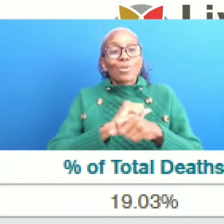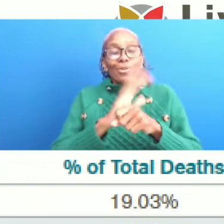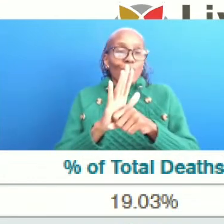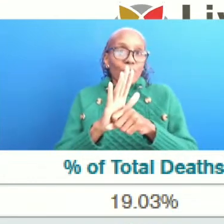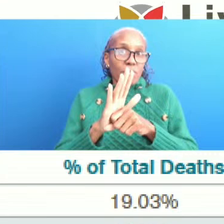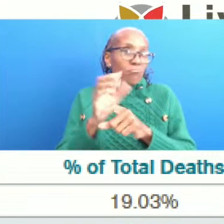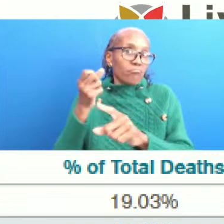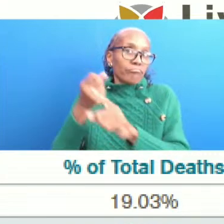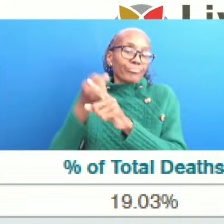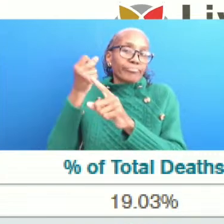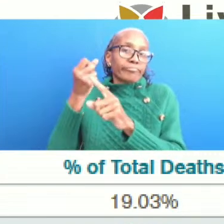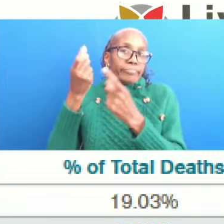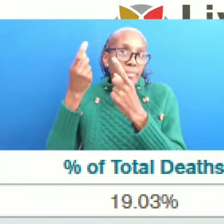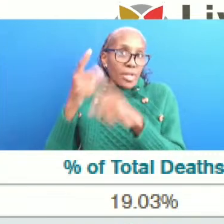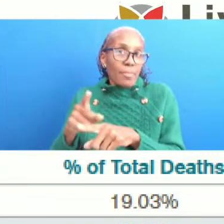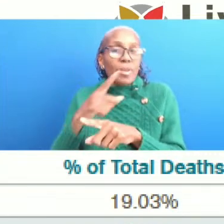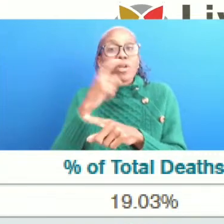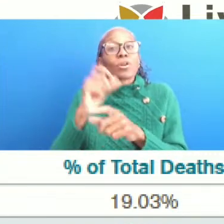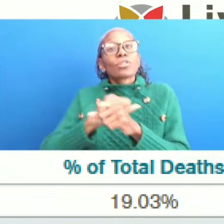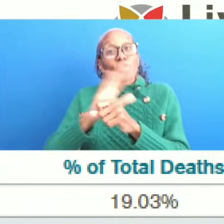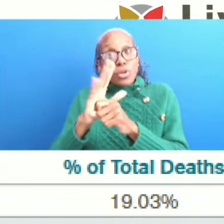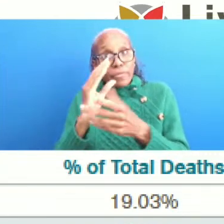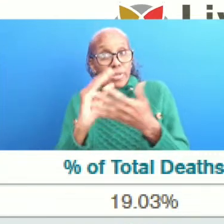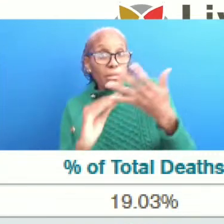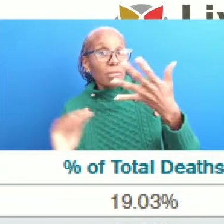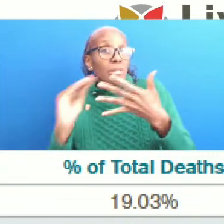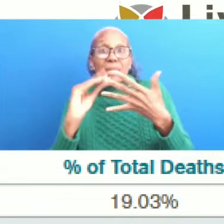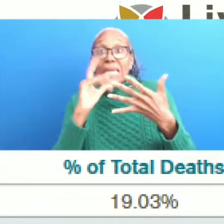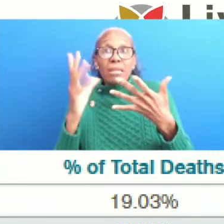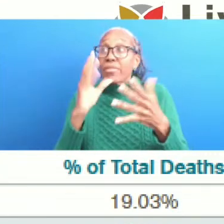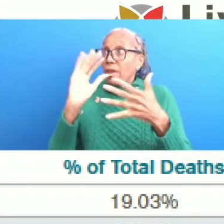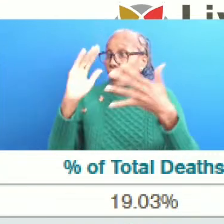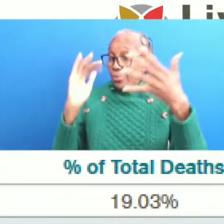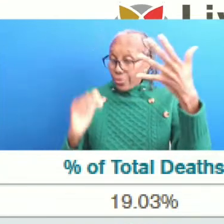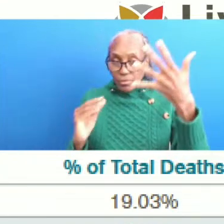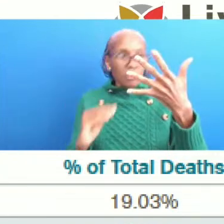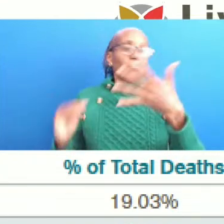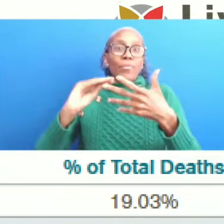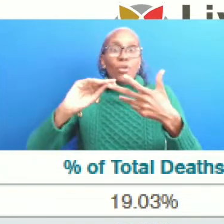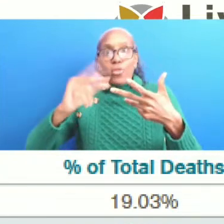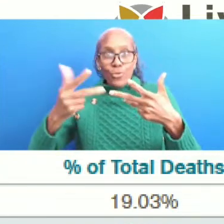THE BIGGEST CHANGE WE'VE EVER HAD TO THIS WAS WHEN THE COVID